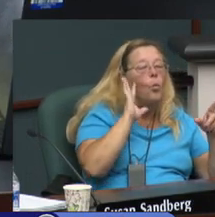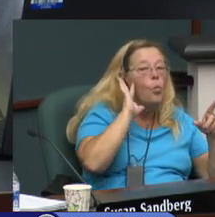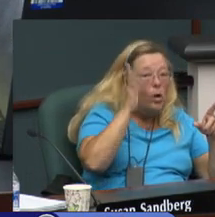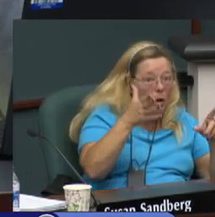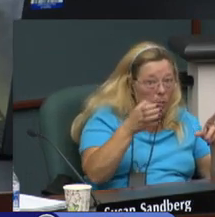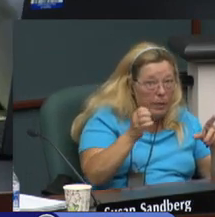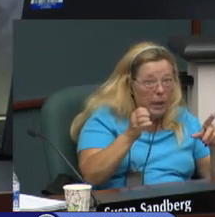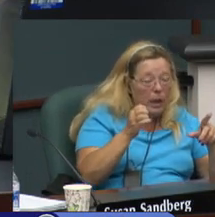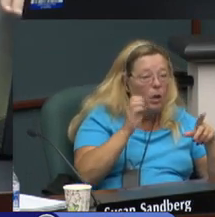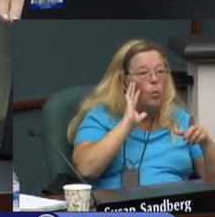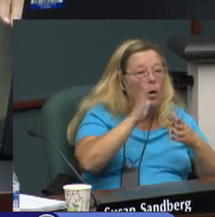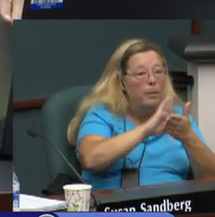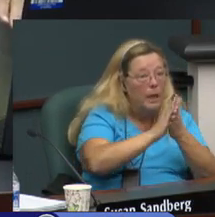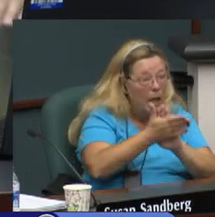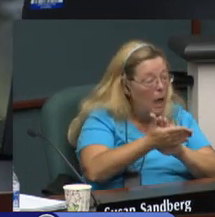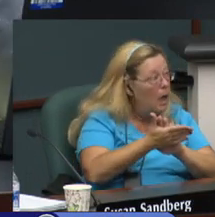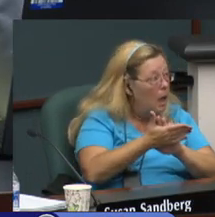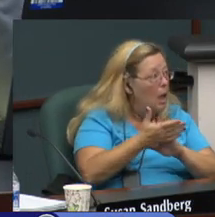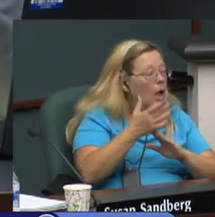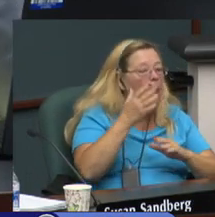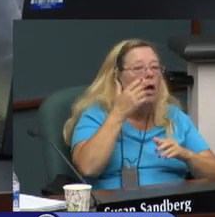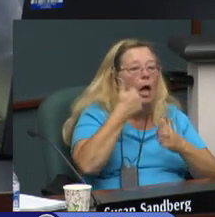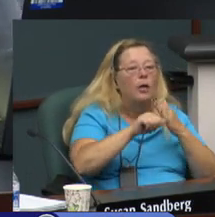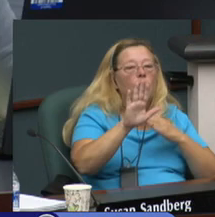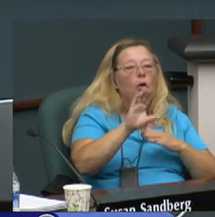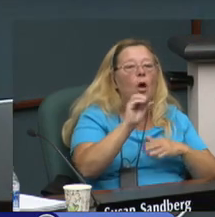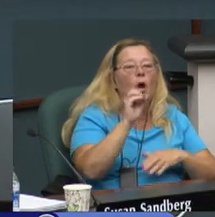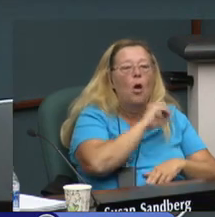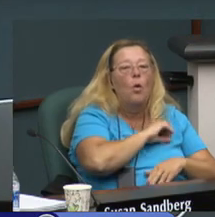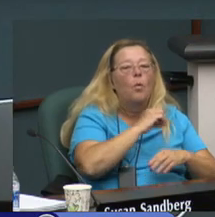to yeah so they're under interim protection correct yeah but I mean